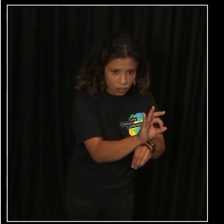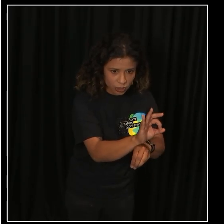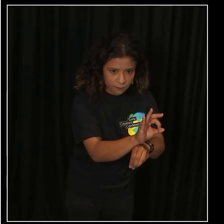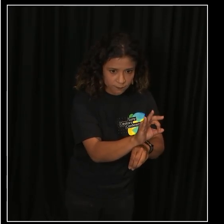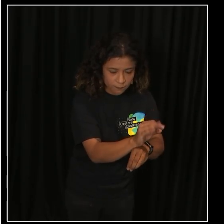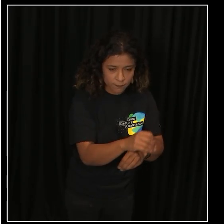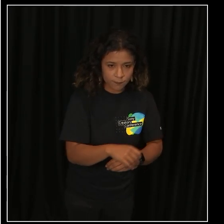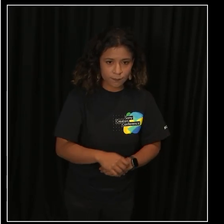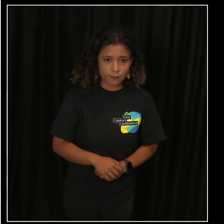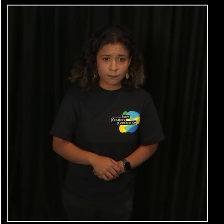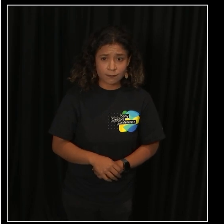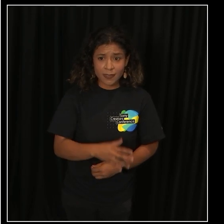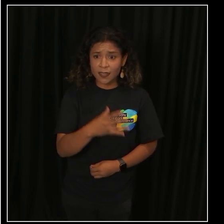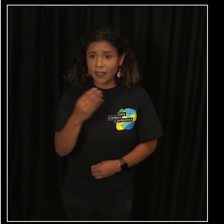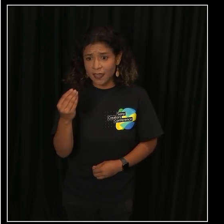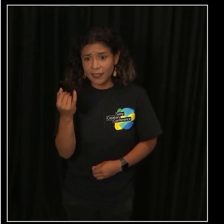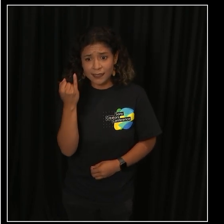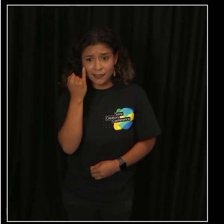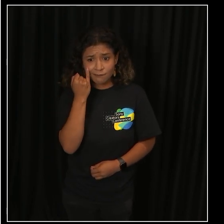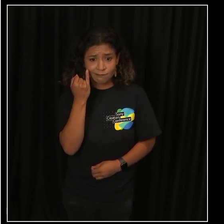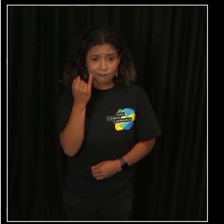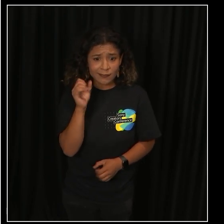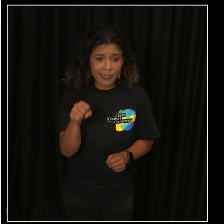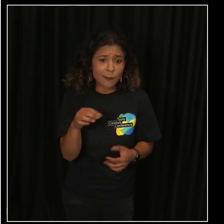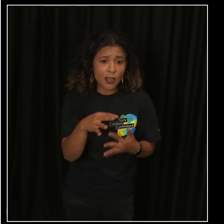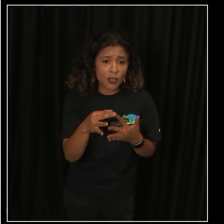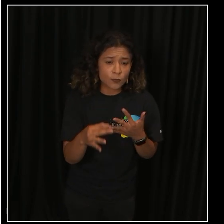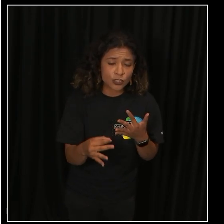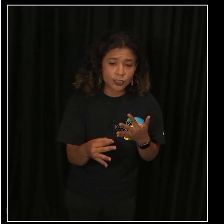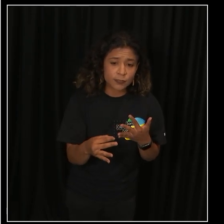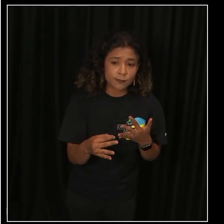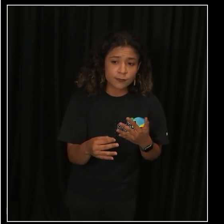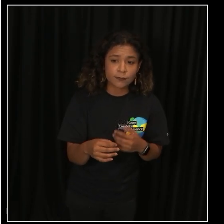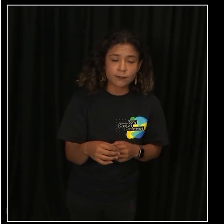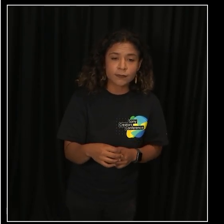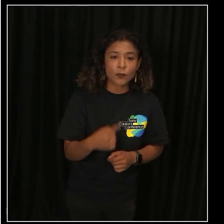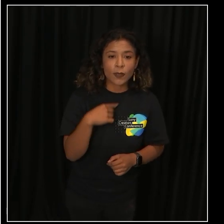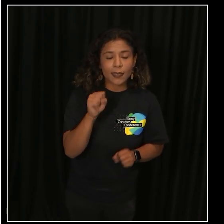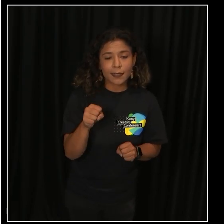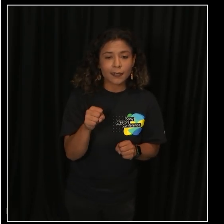In addition, it is often assumed that the scattering and absorption coefficients